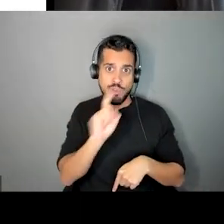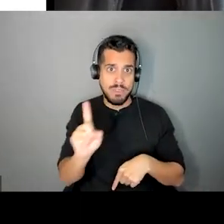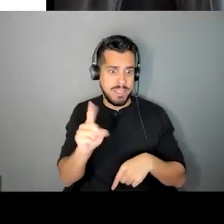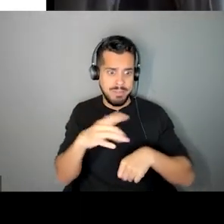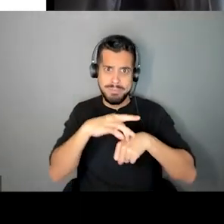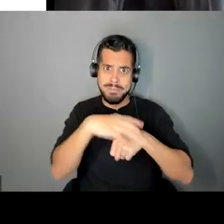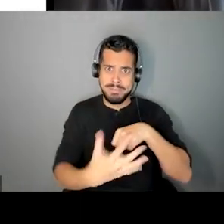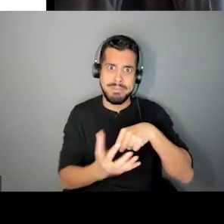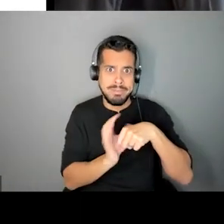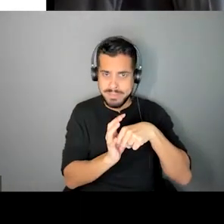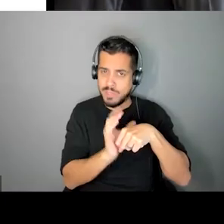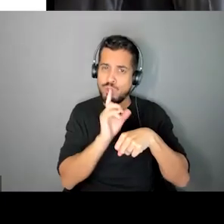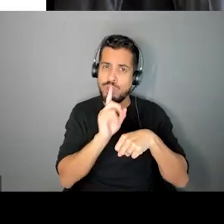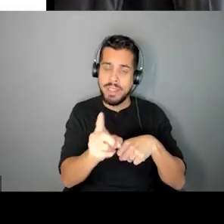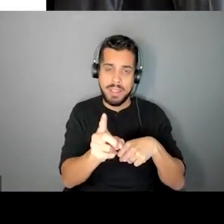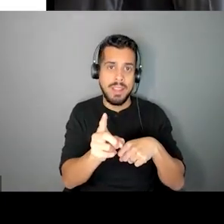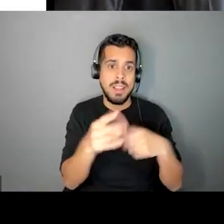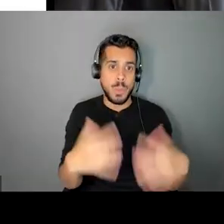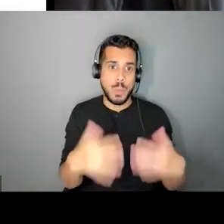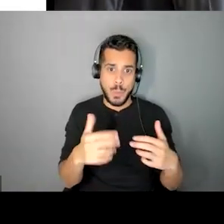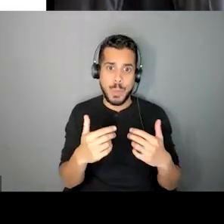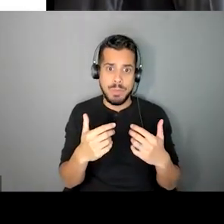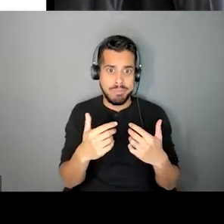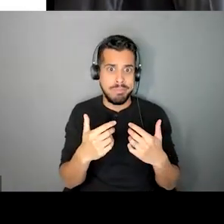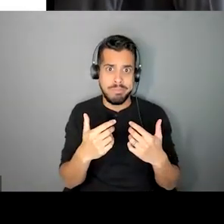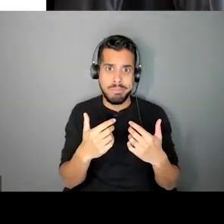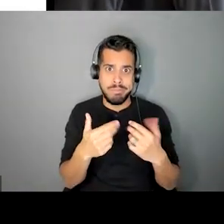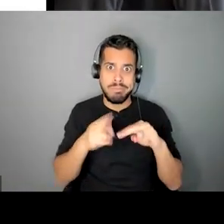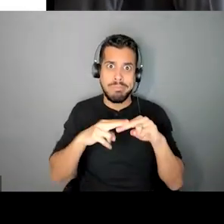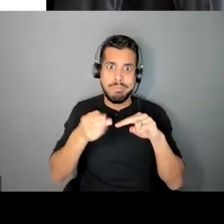They really are, uh... staggering. And, um...